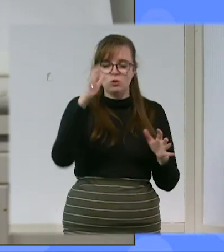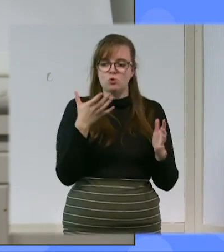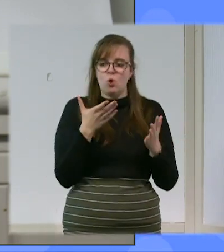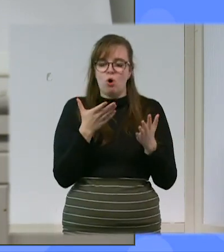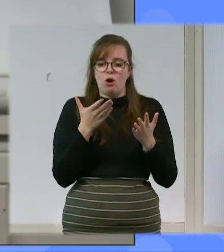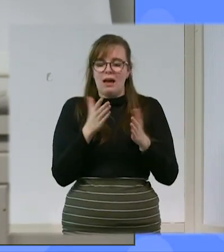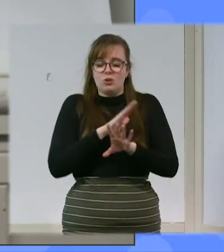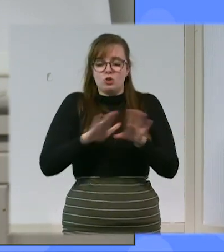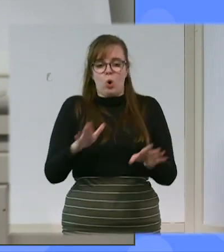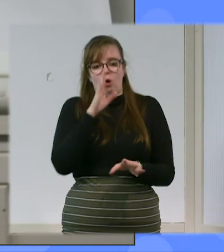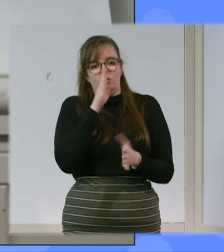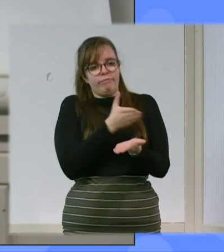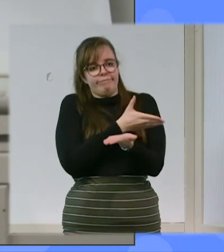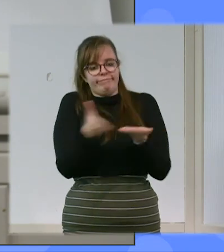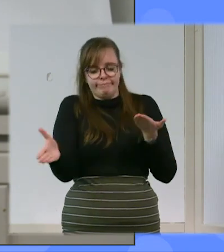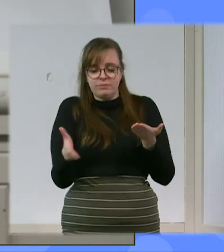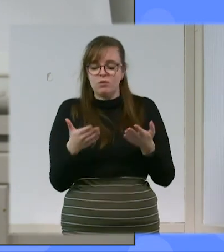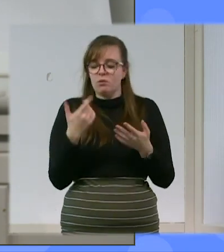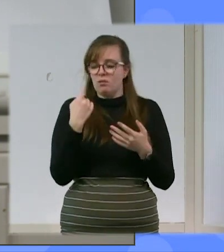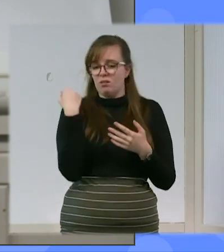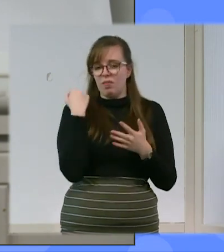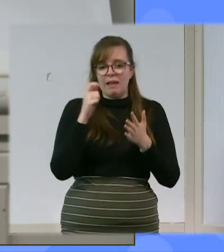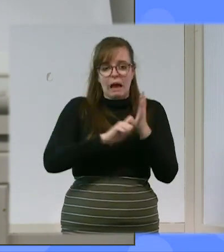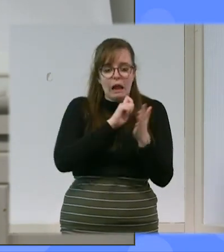straightforward and obviously with the election with brexit there is going to